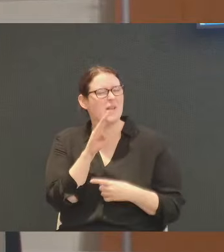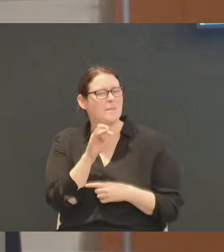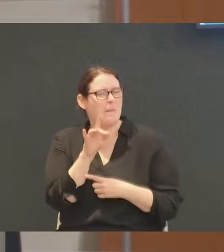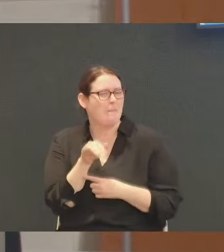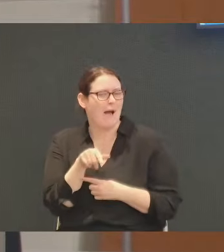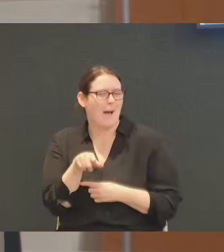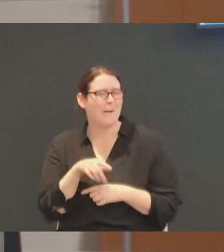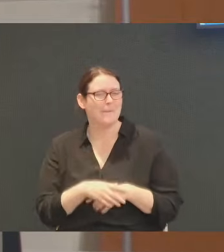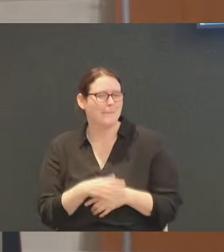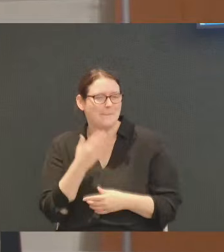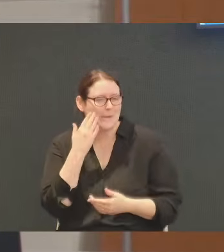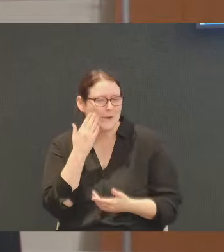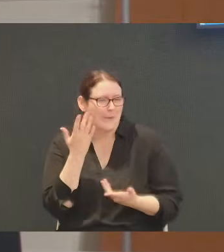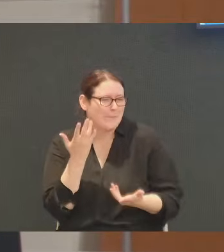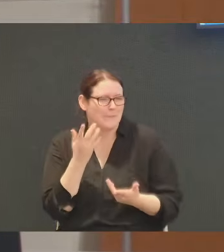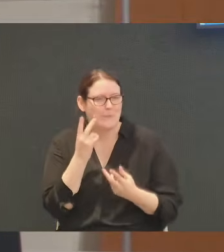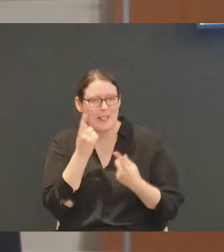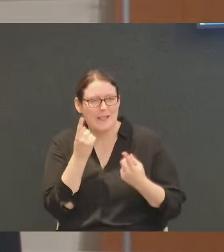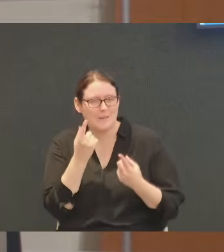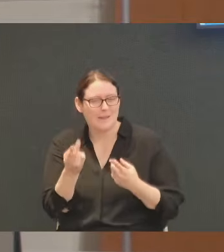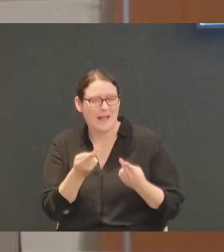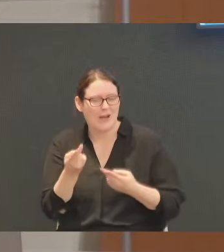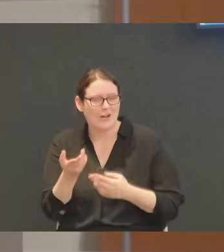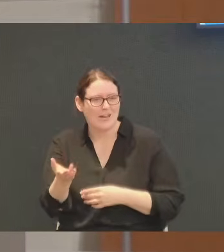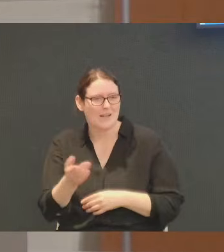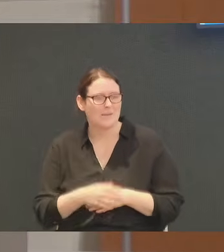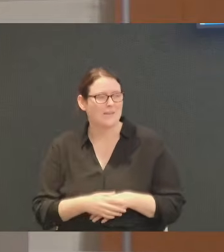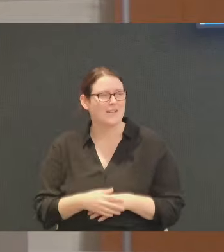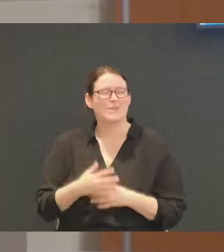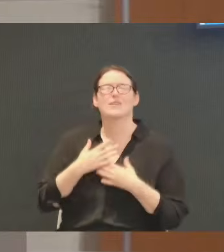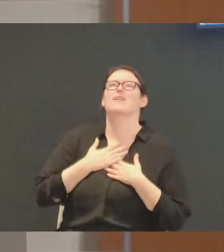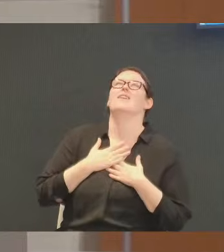you know, because we're we're we're thinking about hiring. He said, oh my gosh. He said, don't take